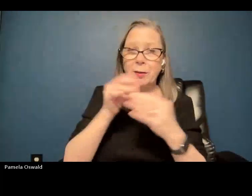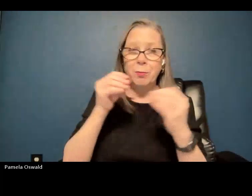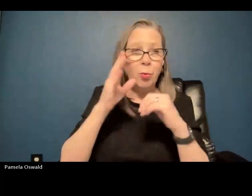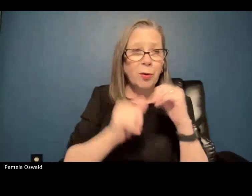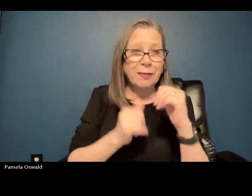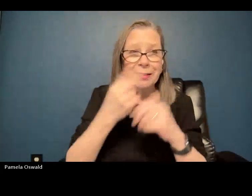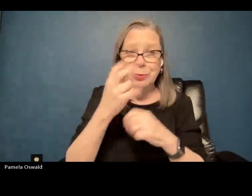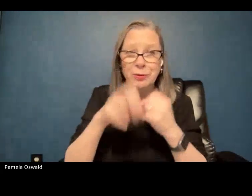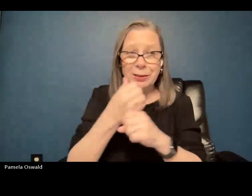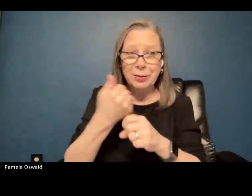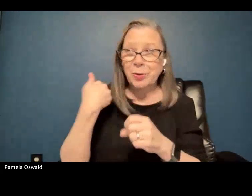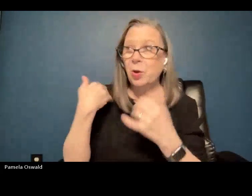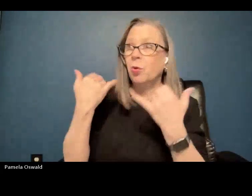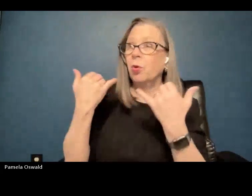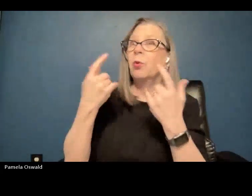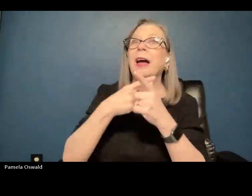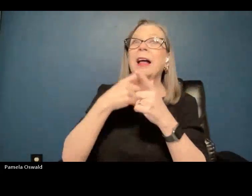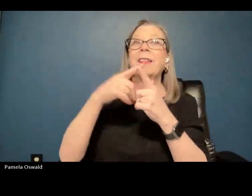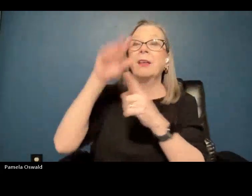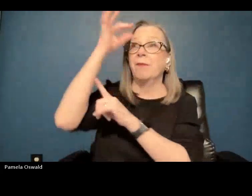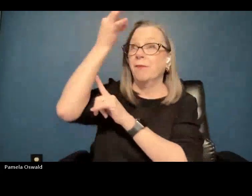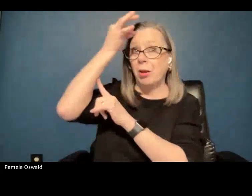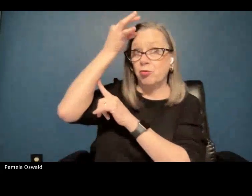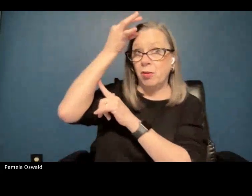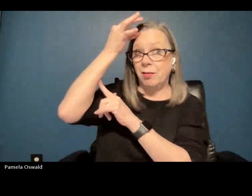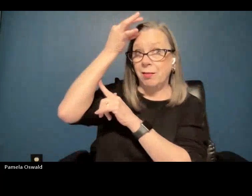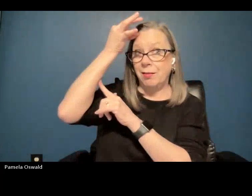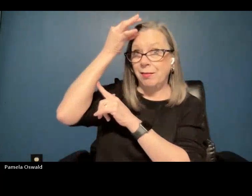administration, which of course changed some of the